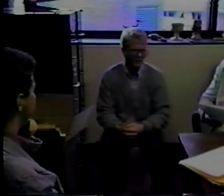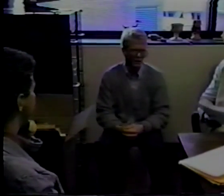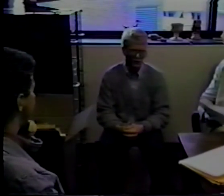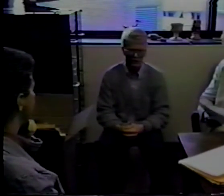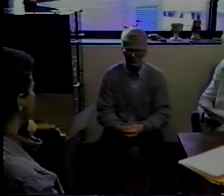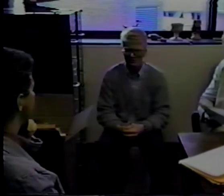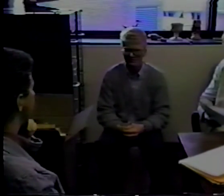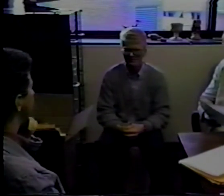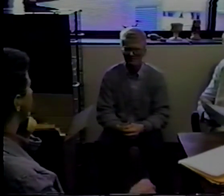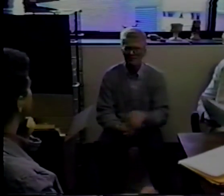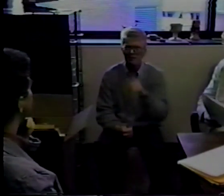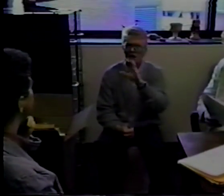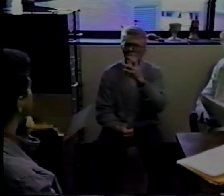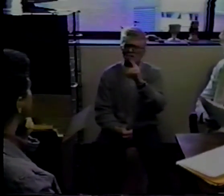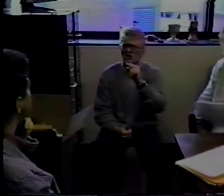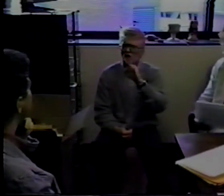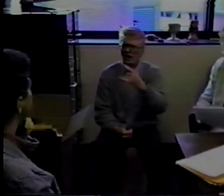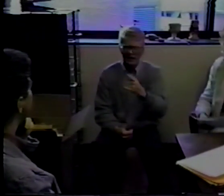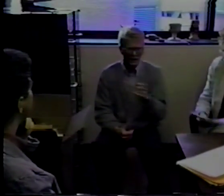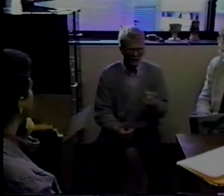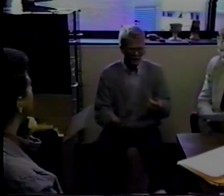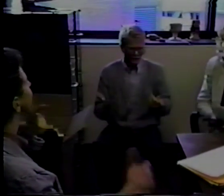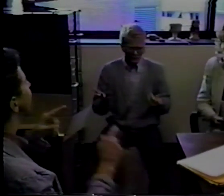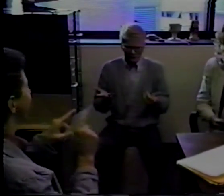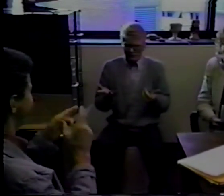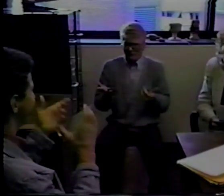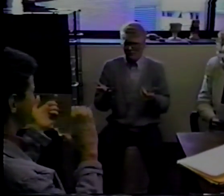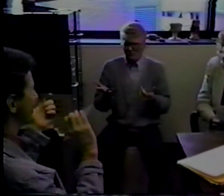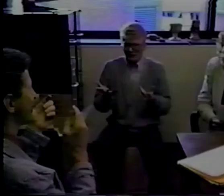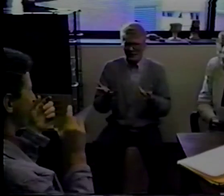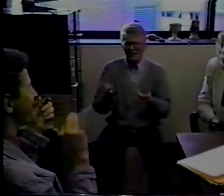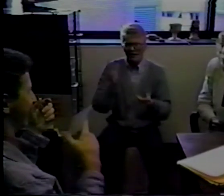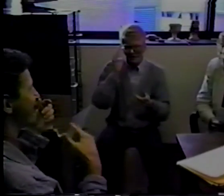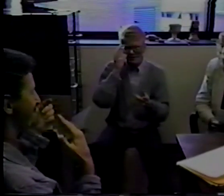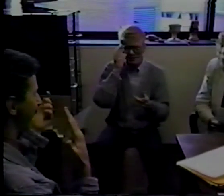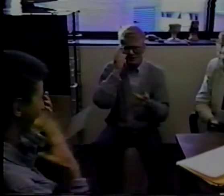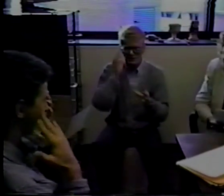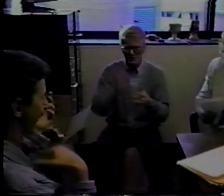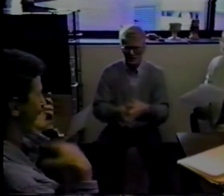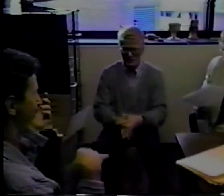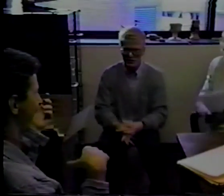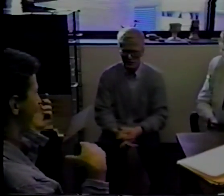Professor: Chucking, uh, I have no idea how.. chunkinging Interpreter: Yeah